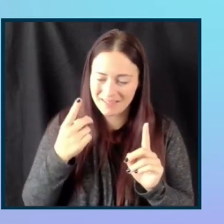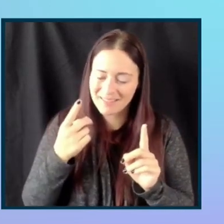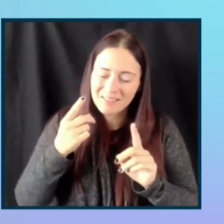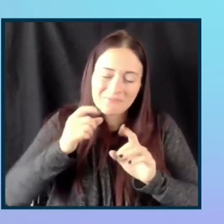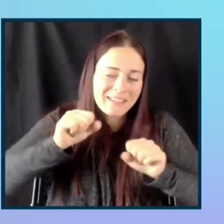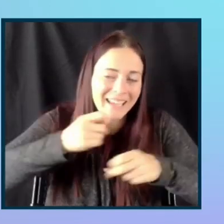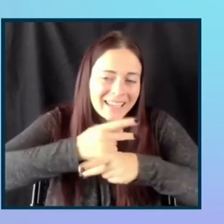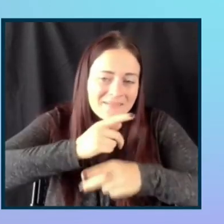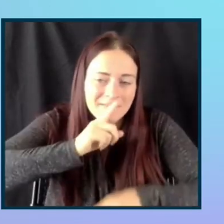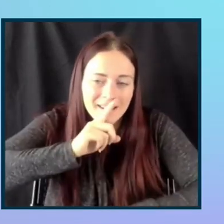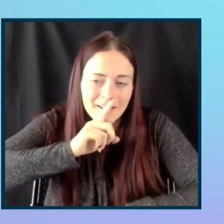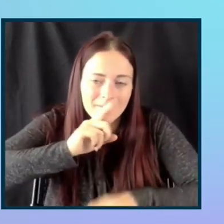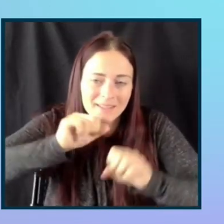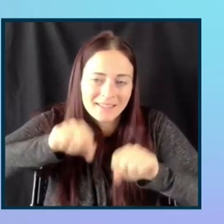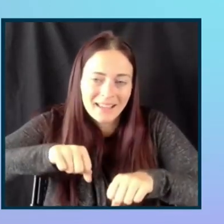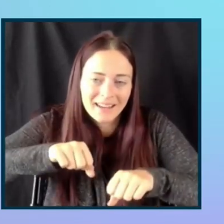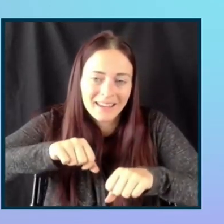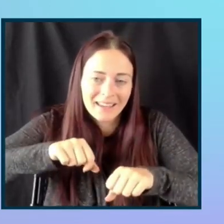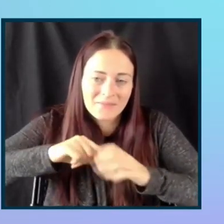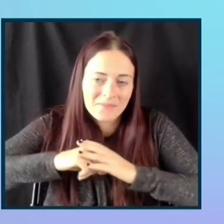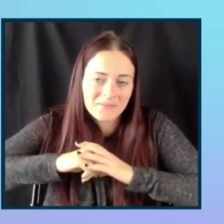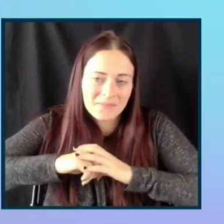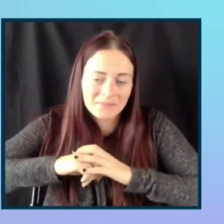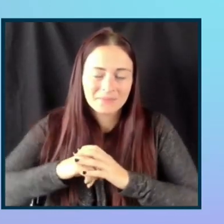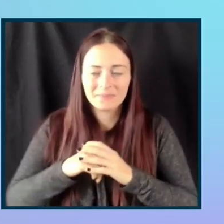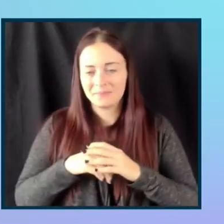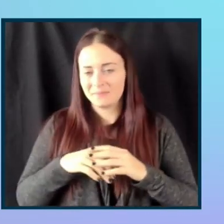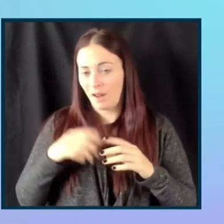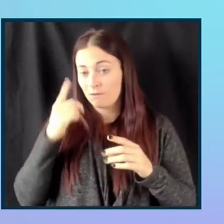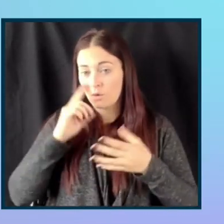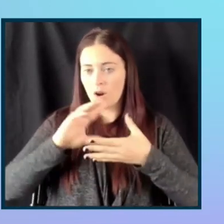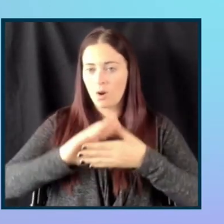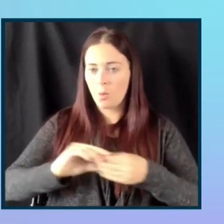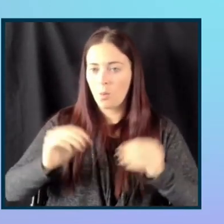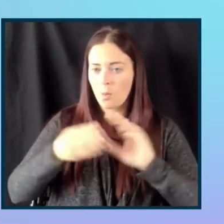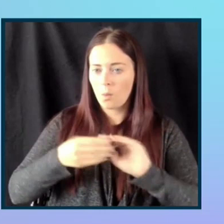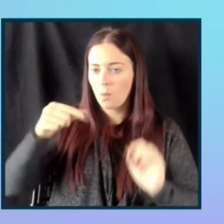They would make themselves known if they were here. "For qualitative data, how much data is required